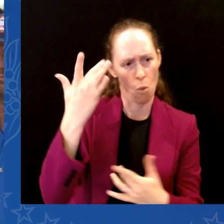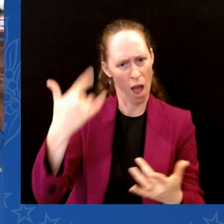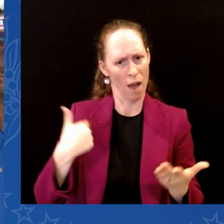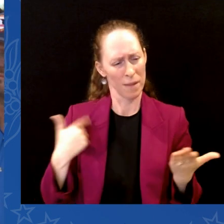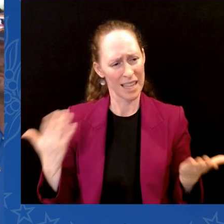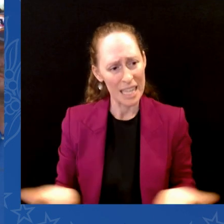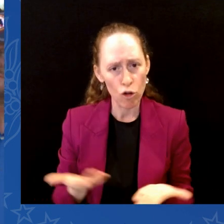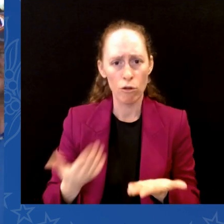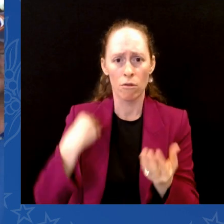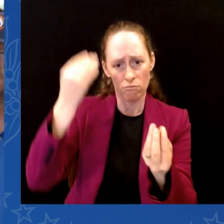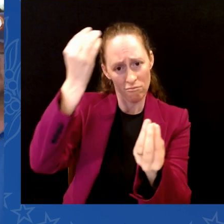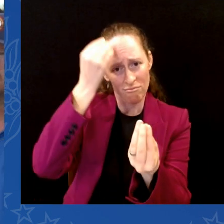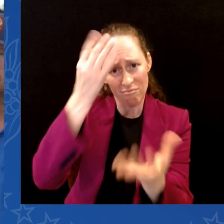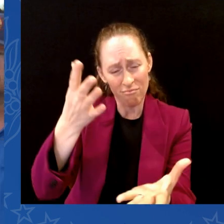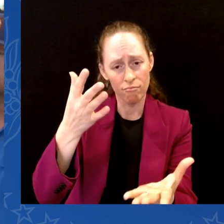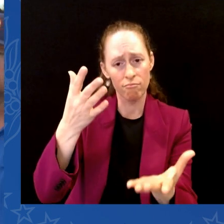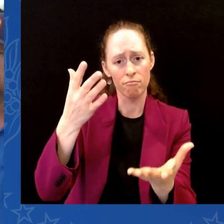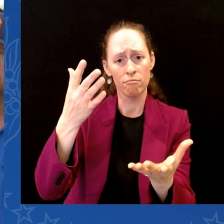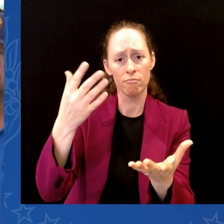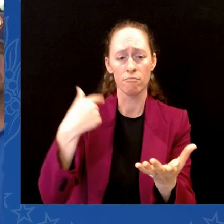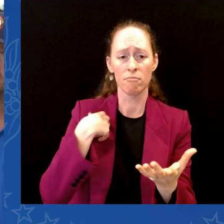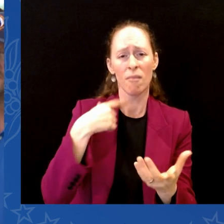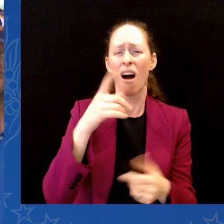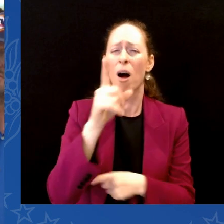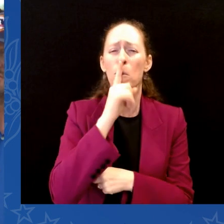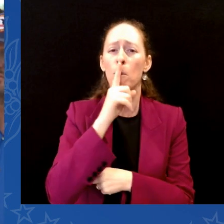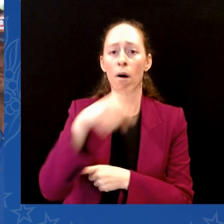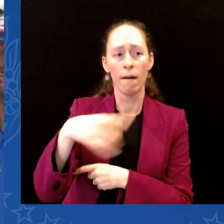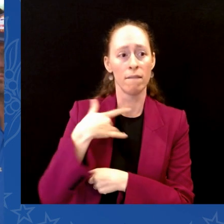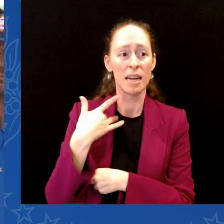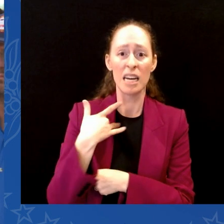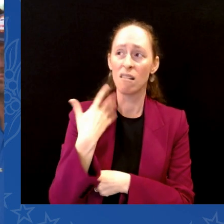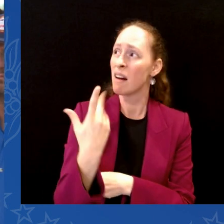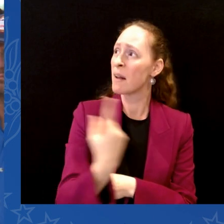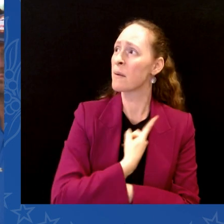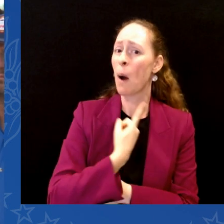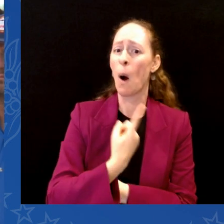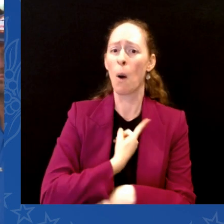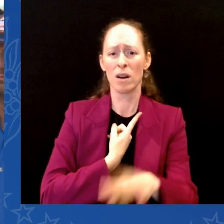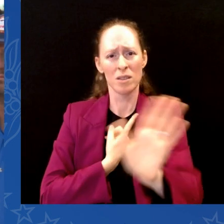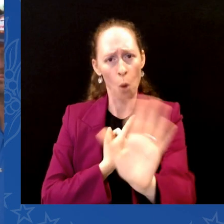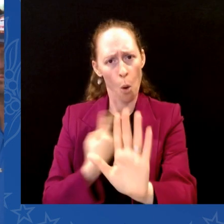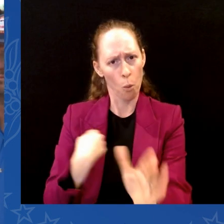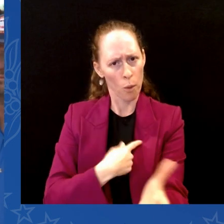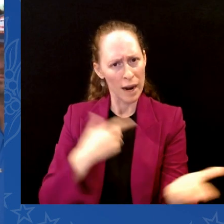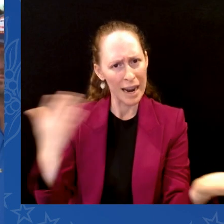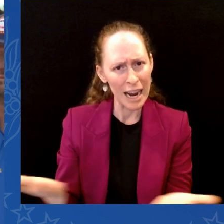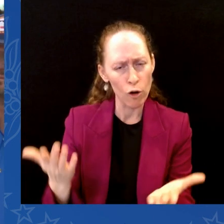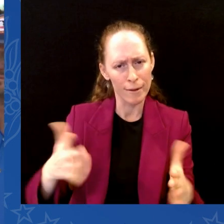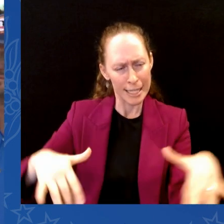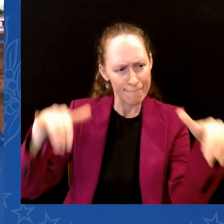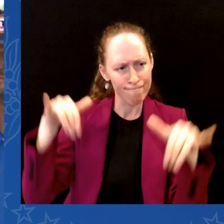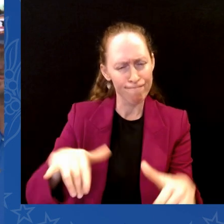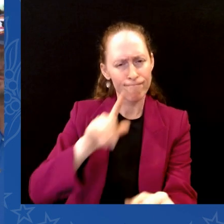We're not leaving until this gets done. I promise you that. You know, you walk around here, what's left of Fisherman's Wharf,